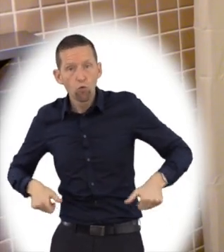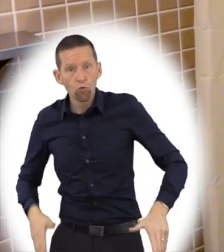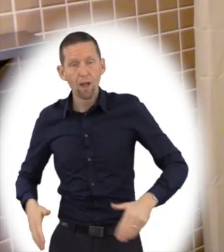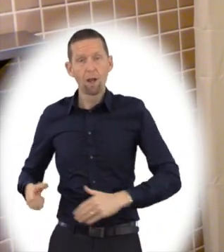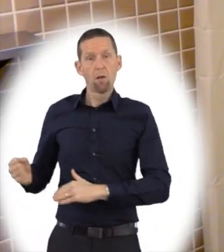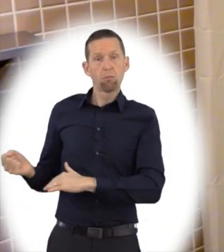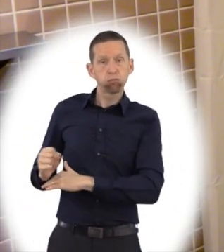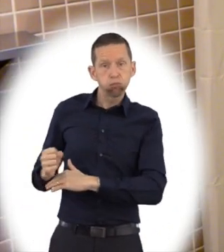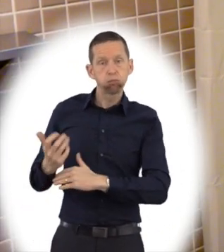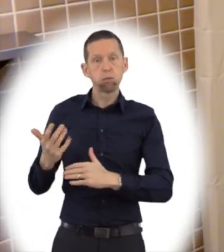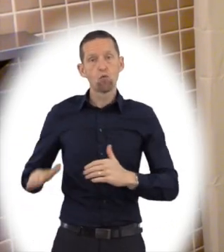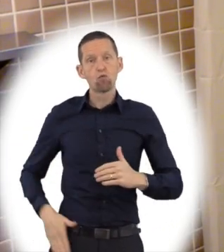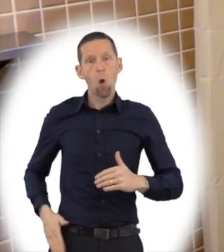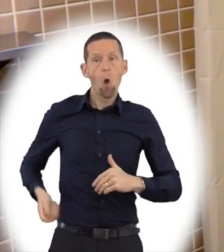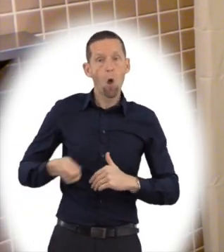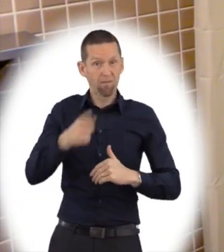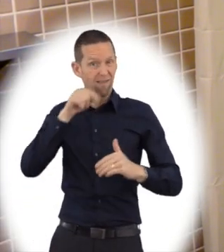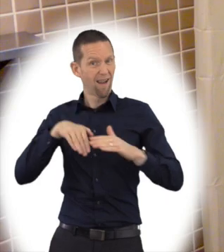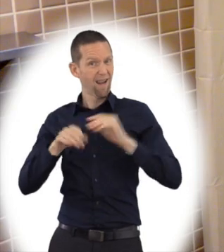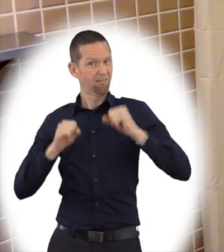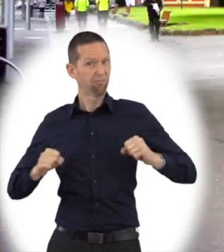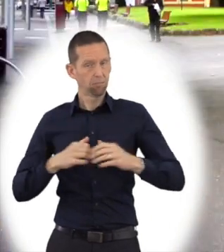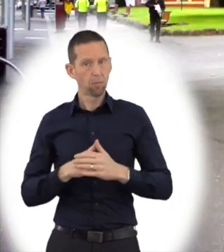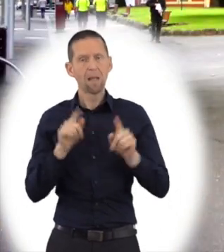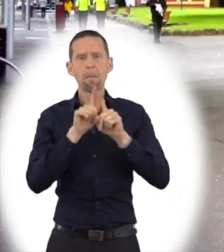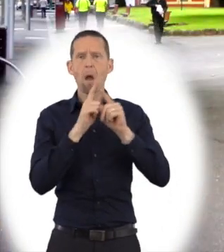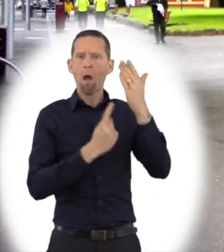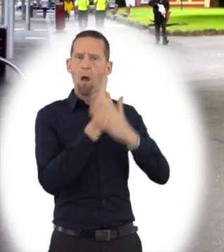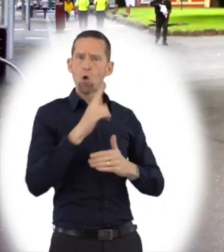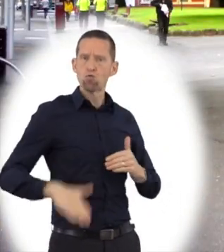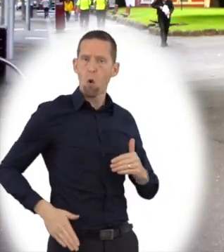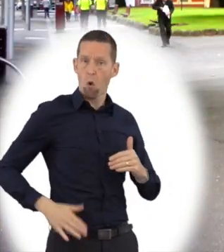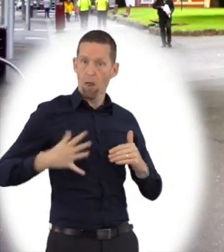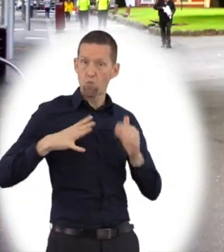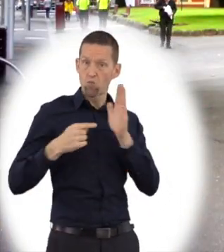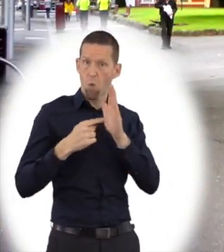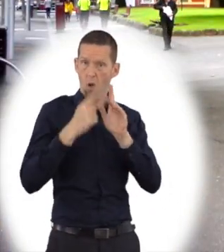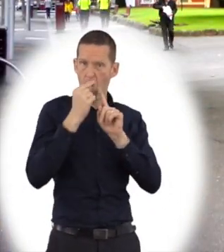motorised scooters and guide dogs. Guide dogs can also be toileted in Argyle Square if you